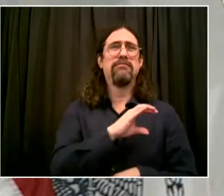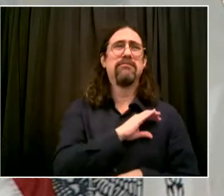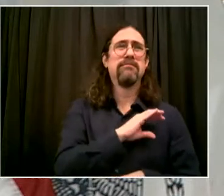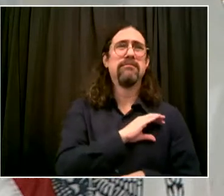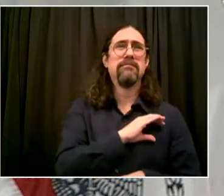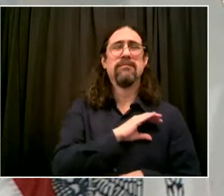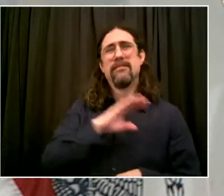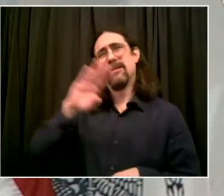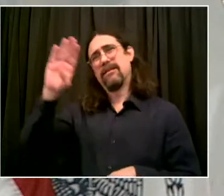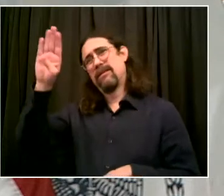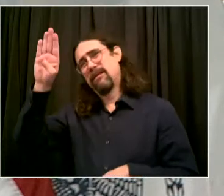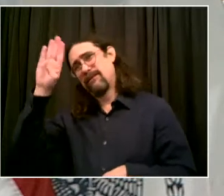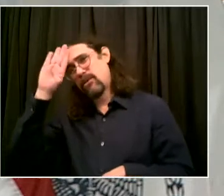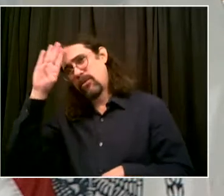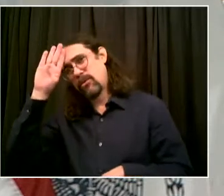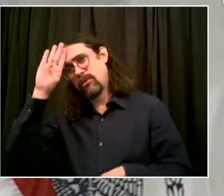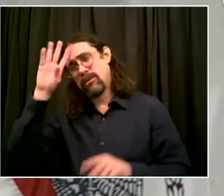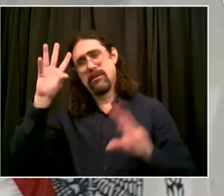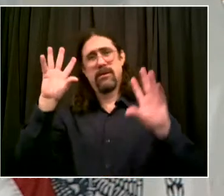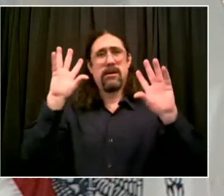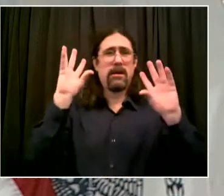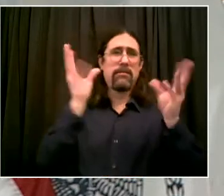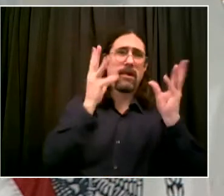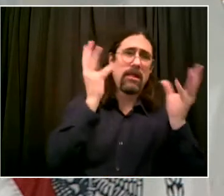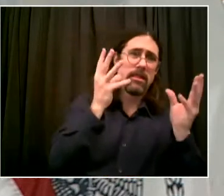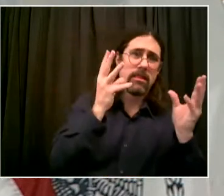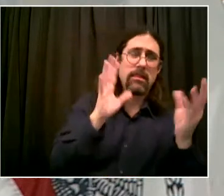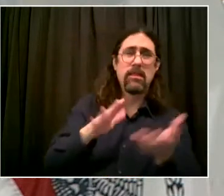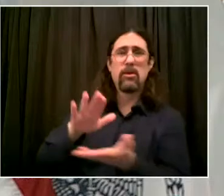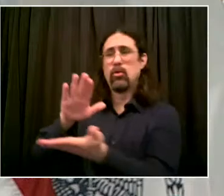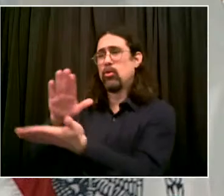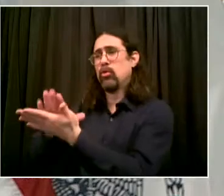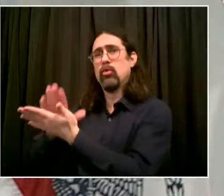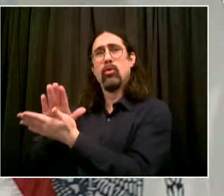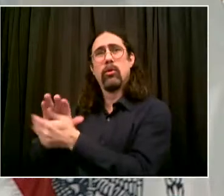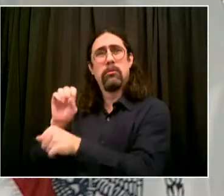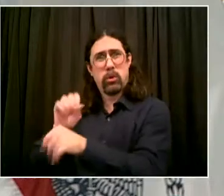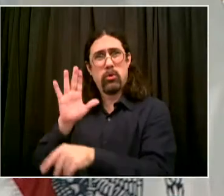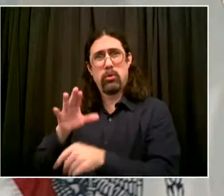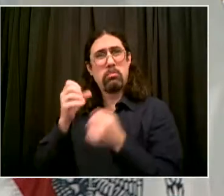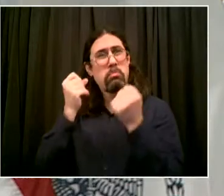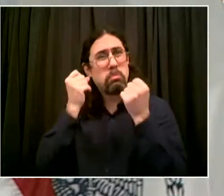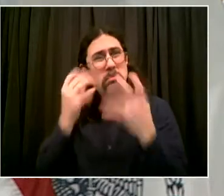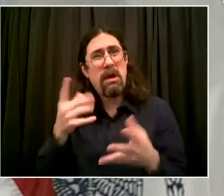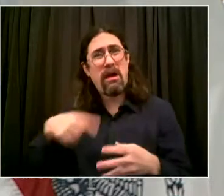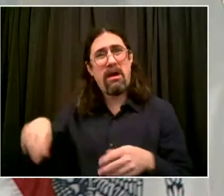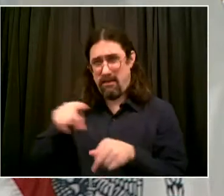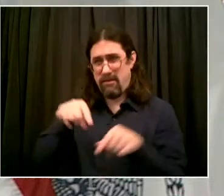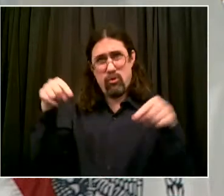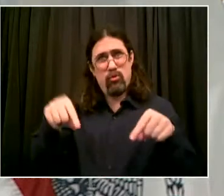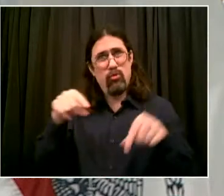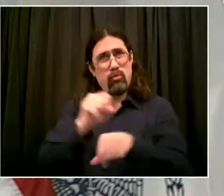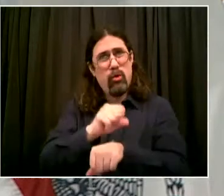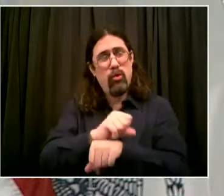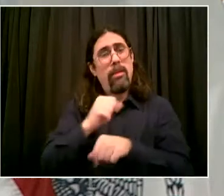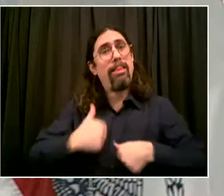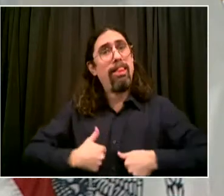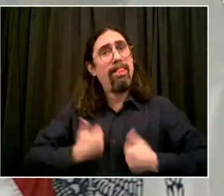SAFE FROM FIRE AND EMERGENCY,